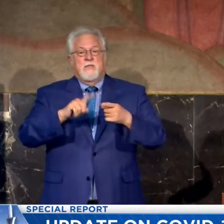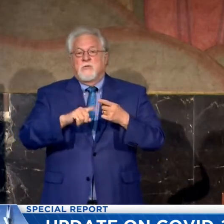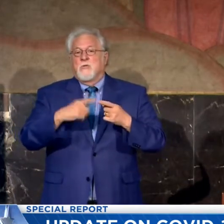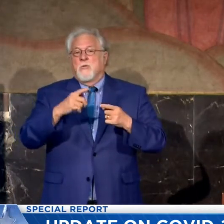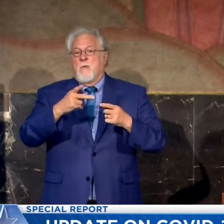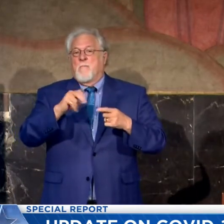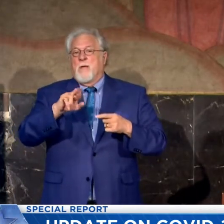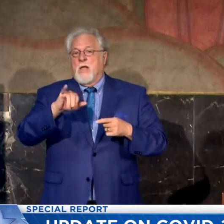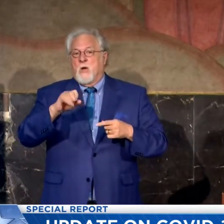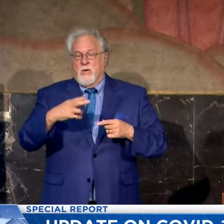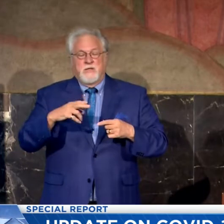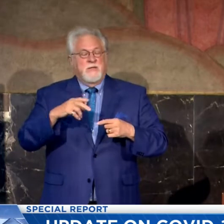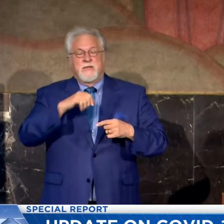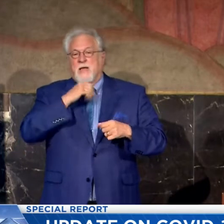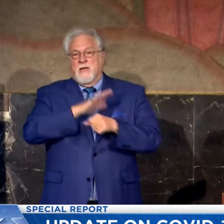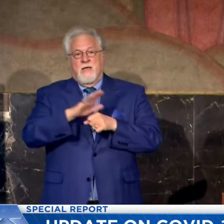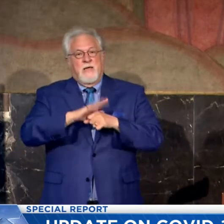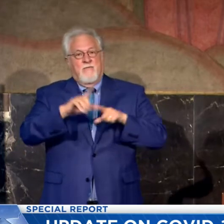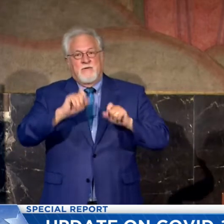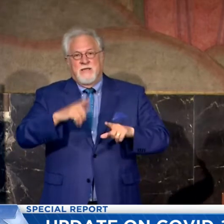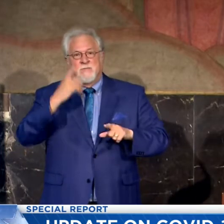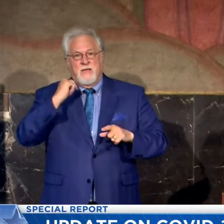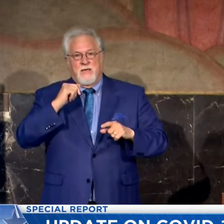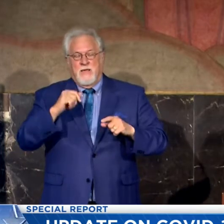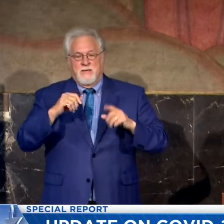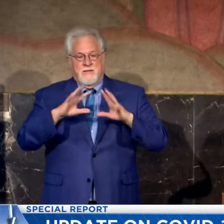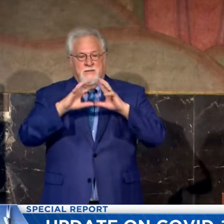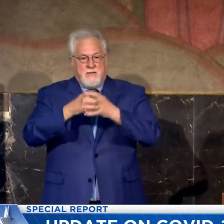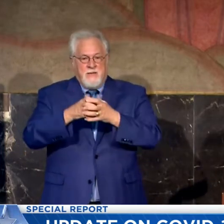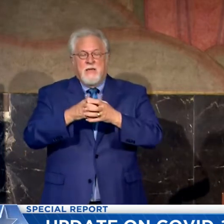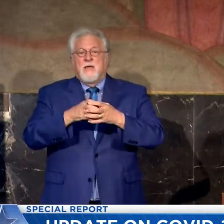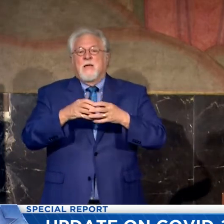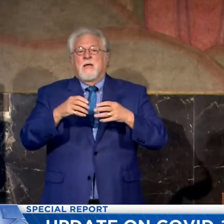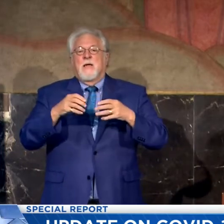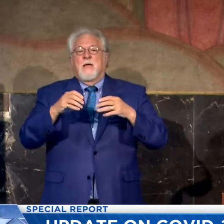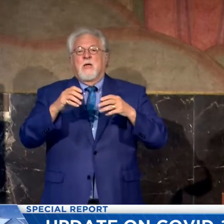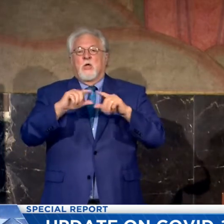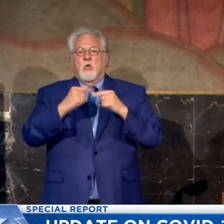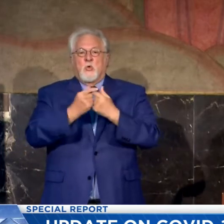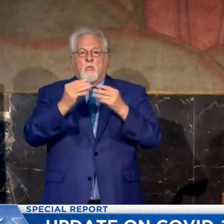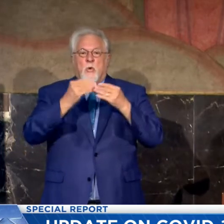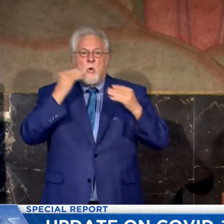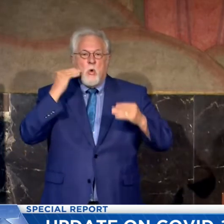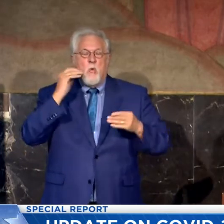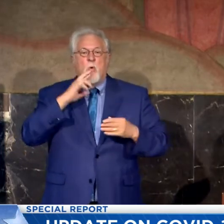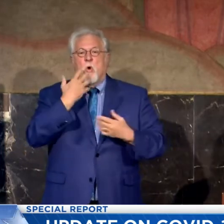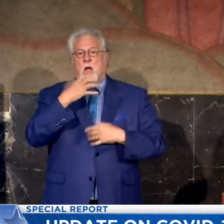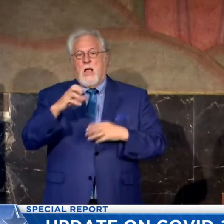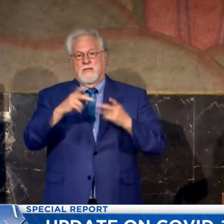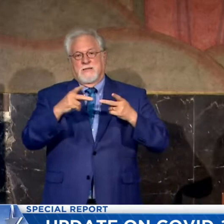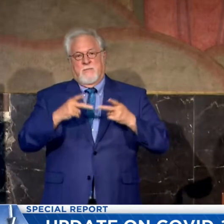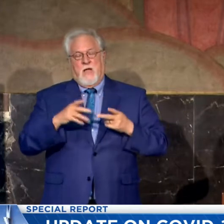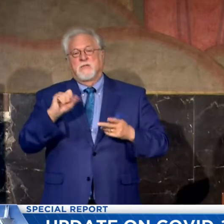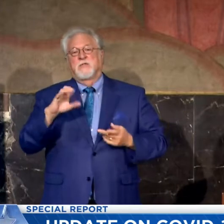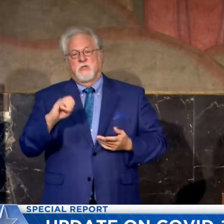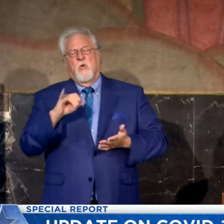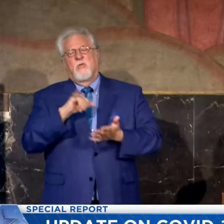INDIVIDUALS THAT WE THINK NEED TO BE TESTED BECAUSE THERE IT APPEARS THAT HAS BEEN INADEQUATELY TESTED THUS FAR